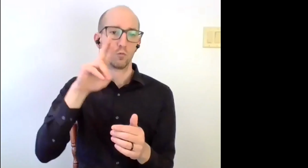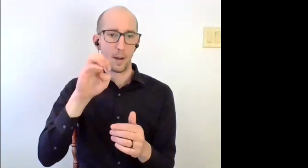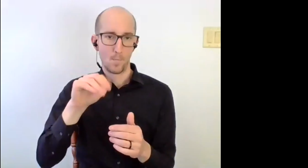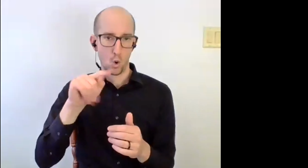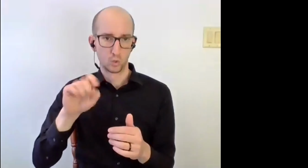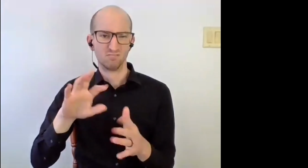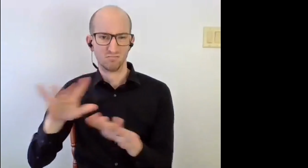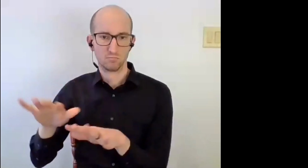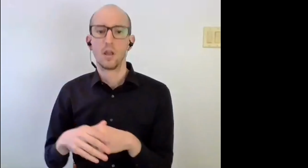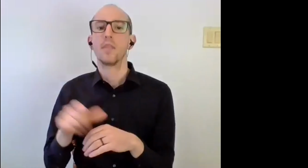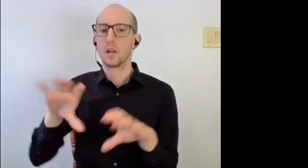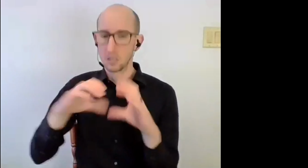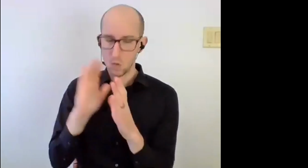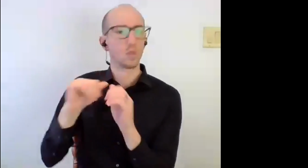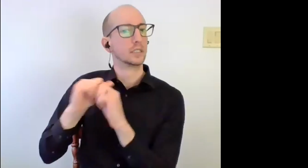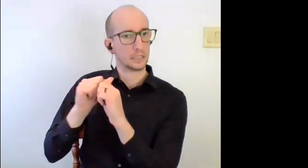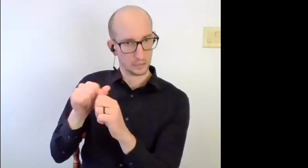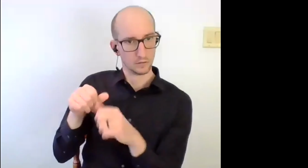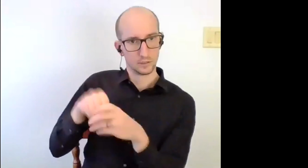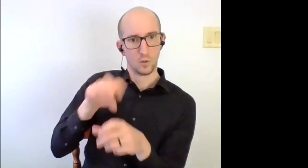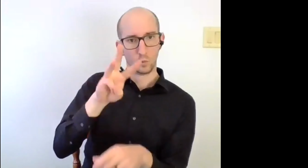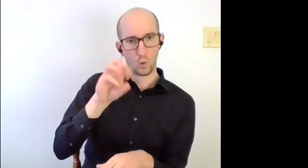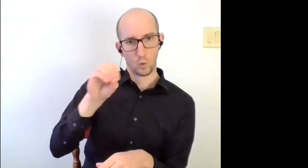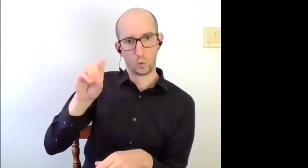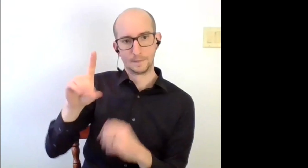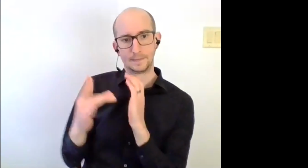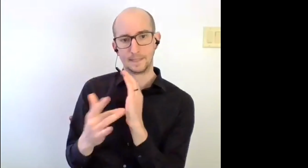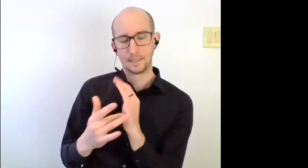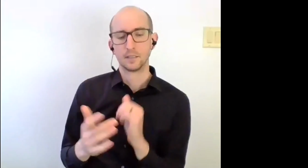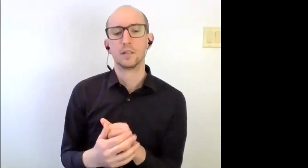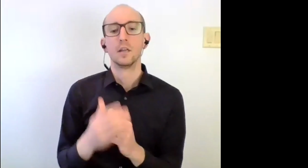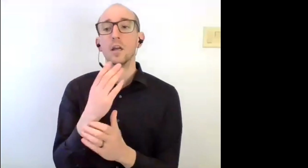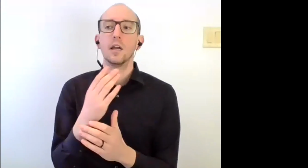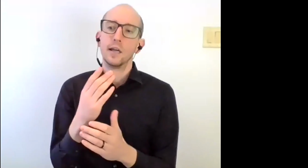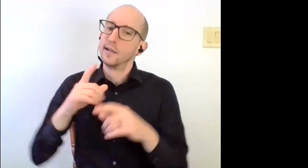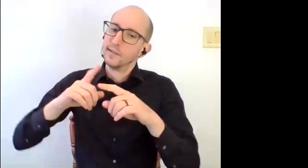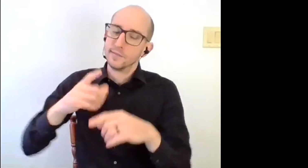in wood tech are not canceled. They are making plans for remote and other kinds of